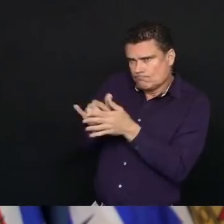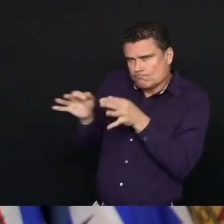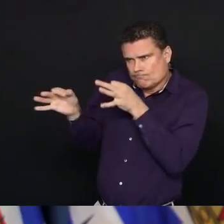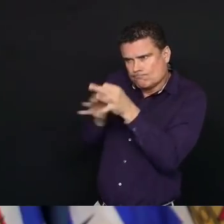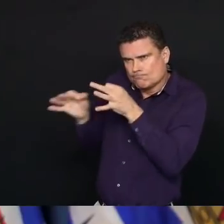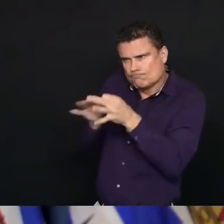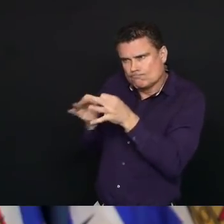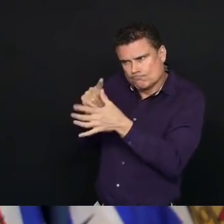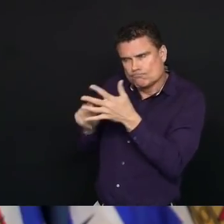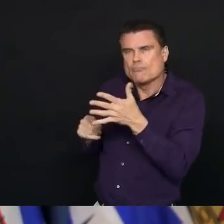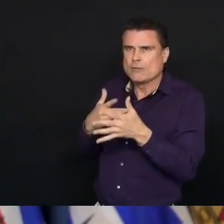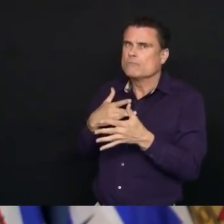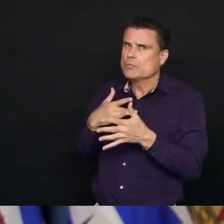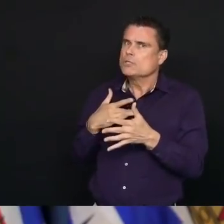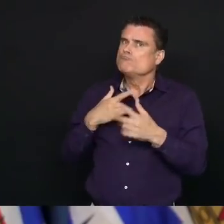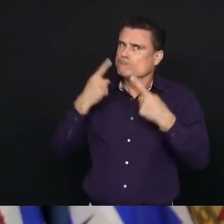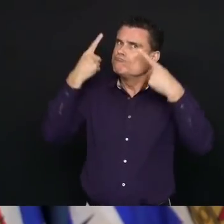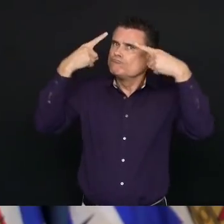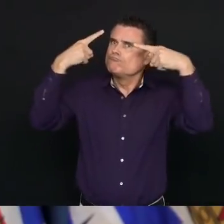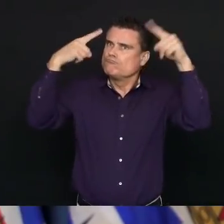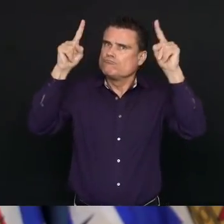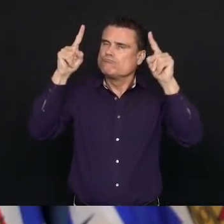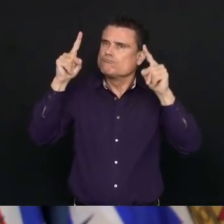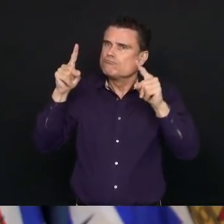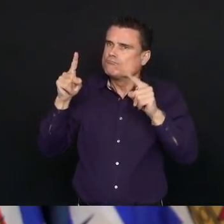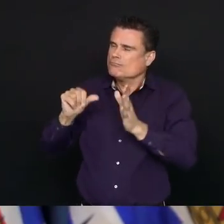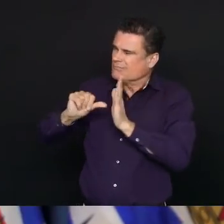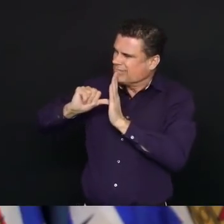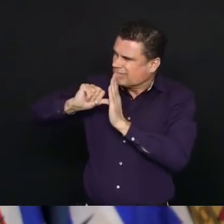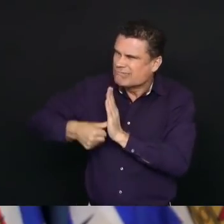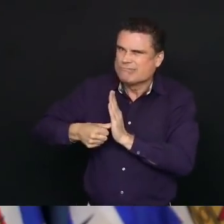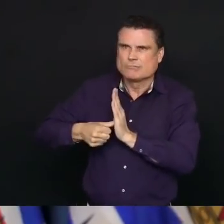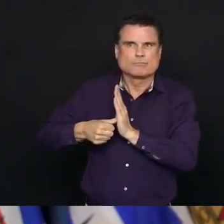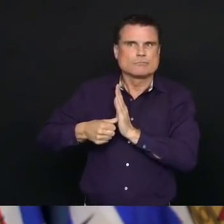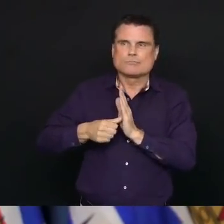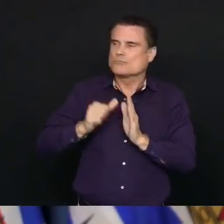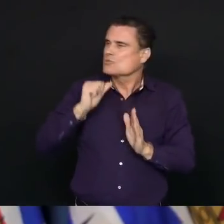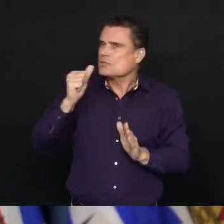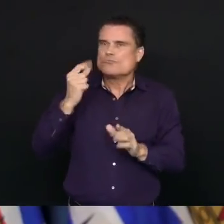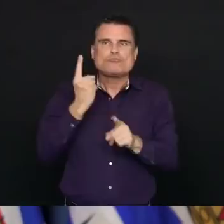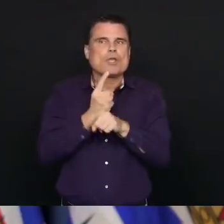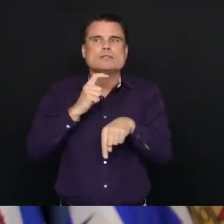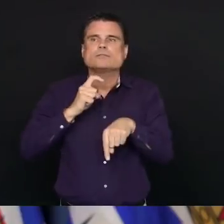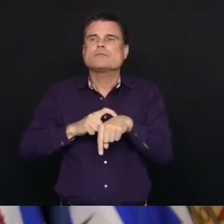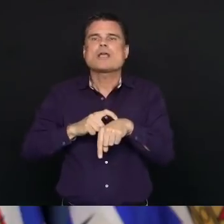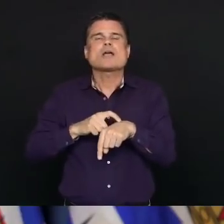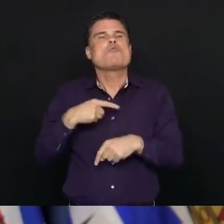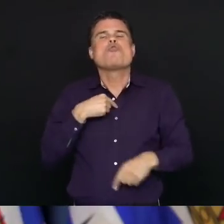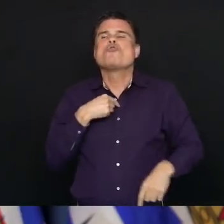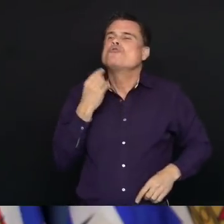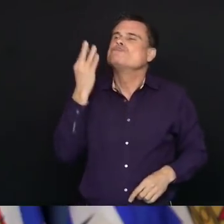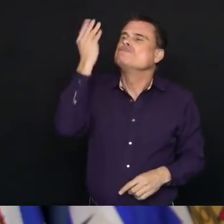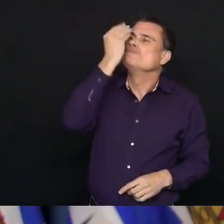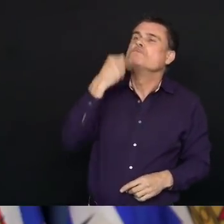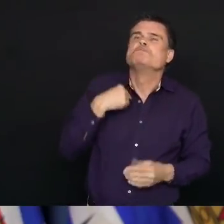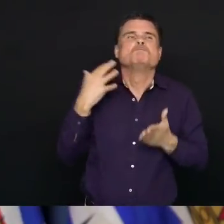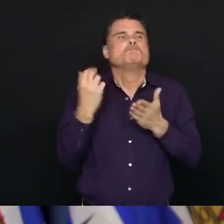I wanted to say that we are optimistic about the new rules taking place at the border tomorrow. And that this is an important period.